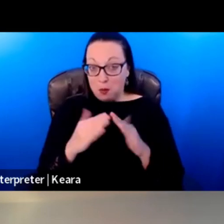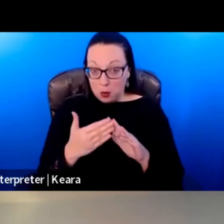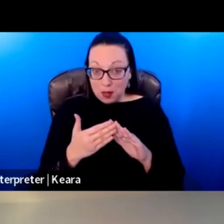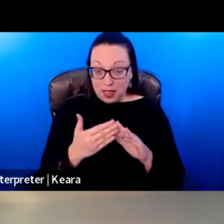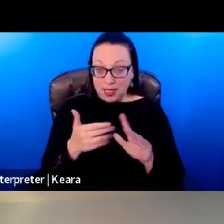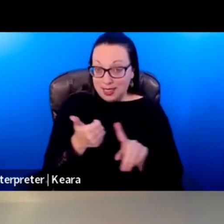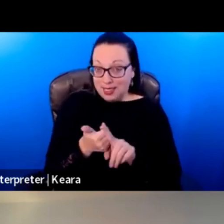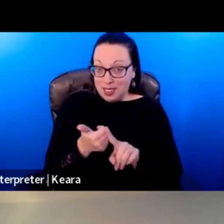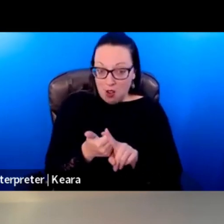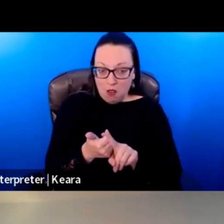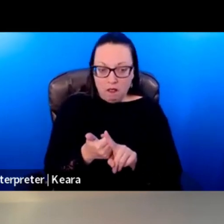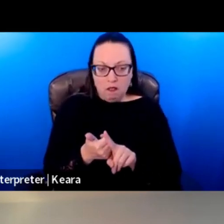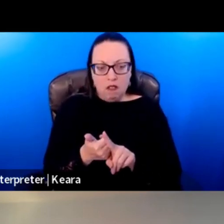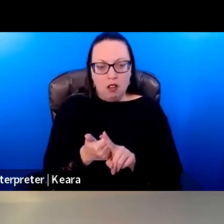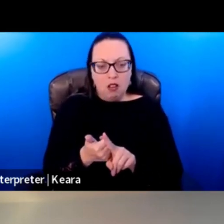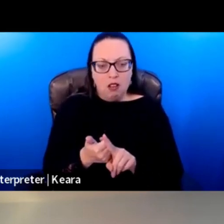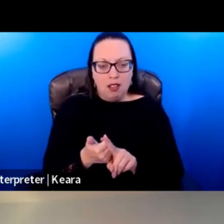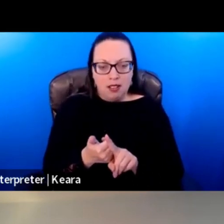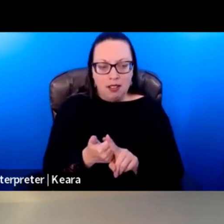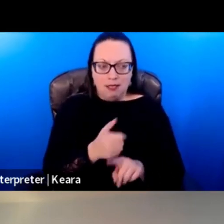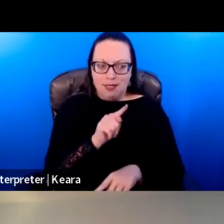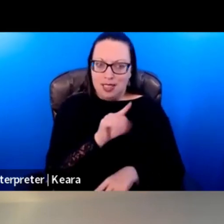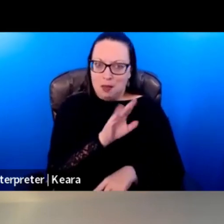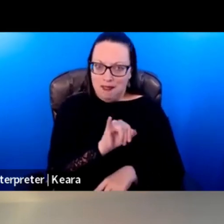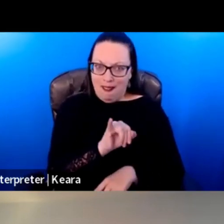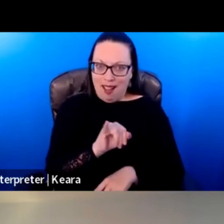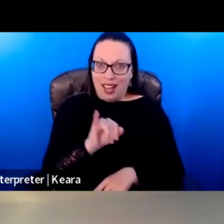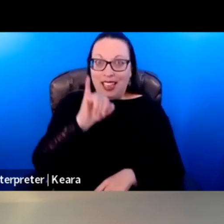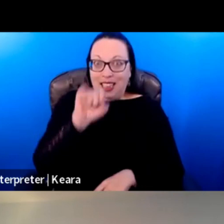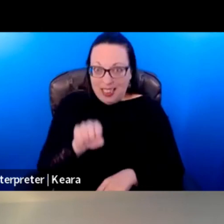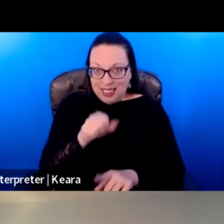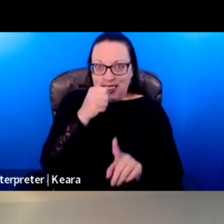that you can have a TBI, we're having a mental health problem, because your life is full of